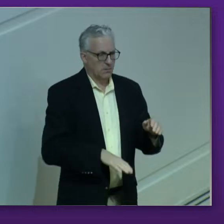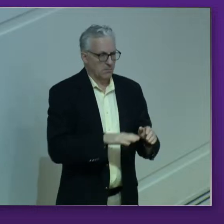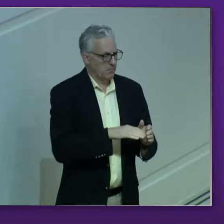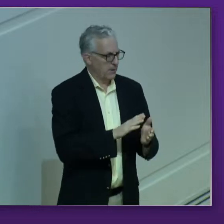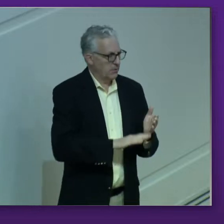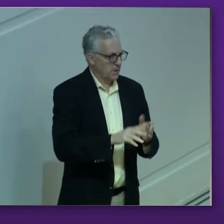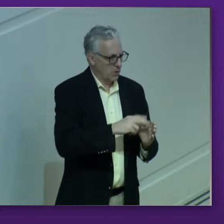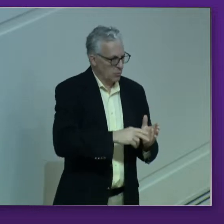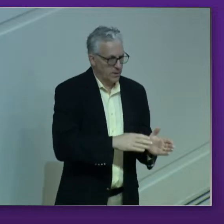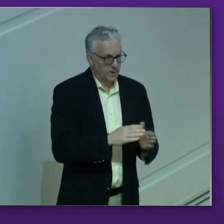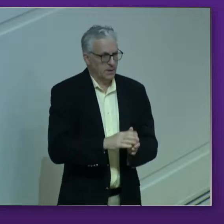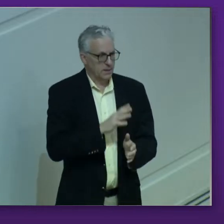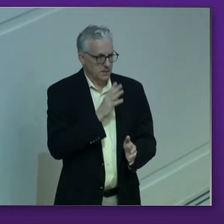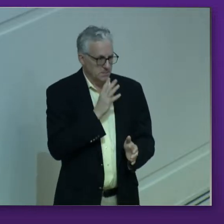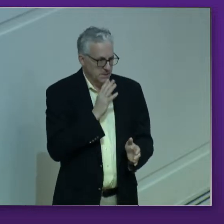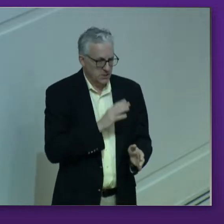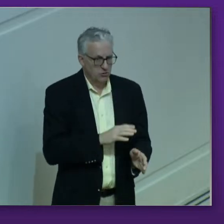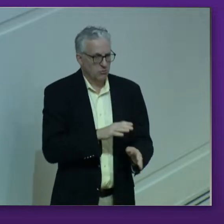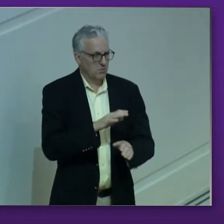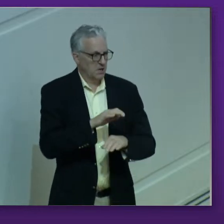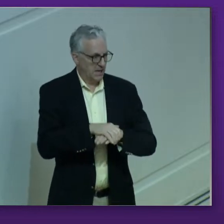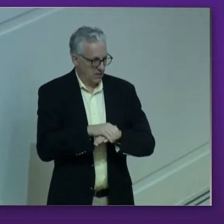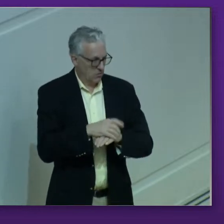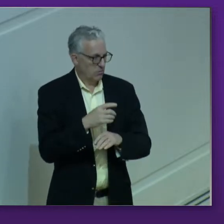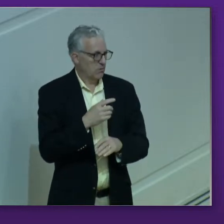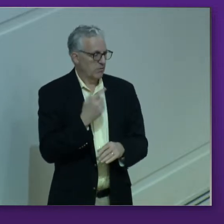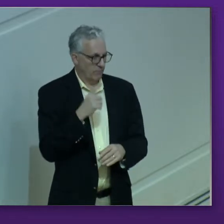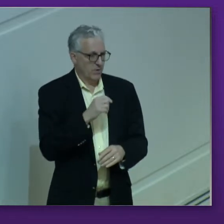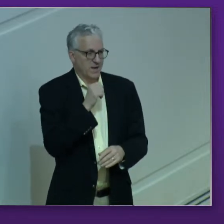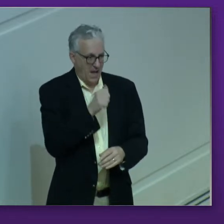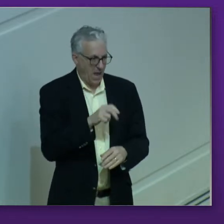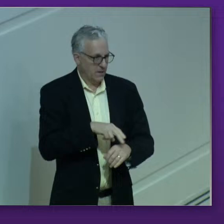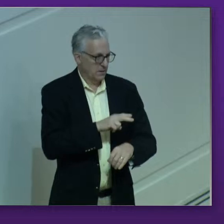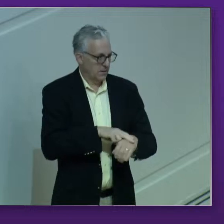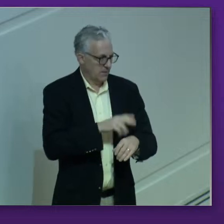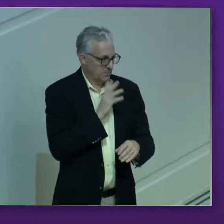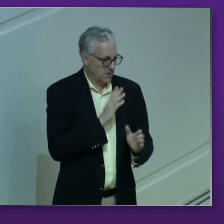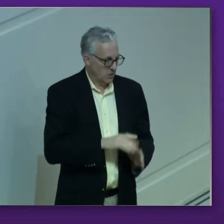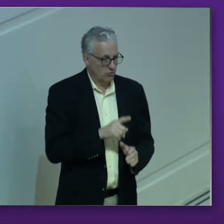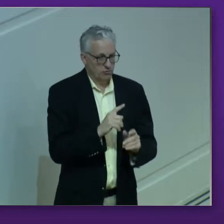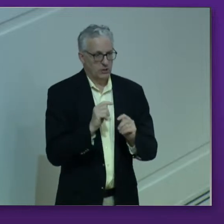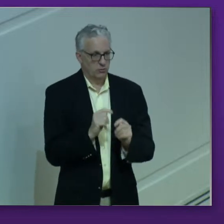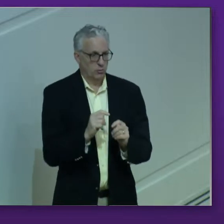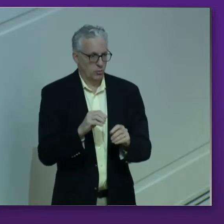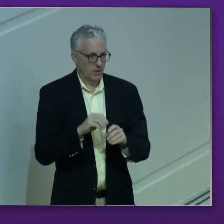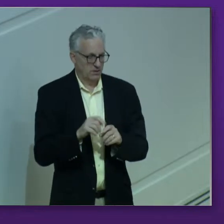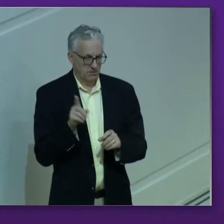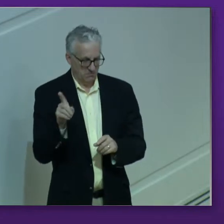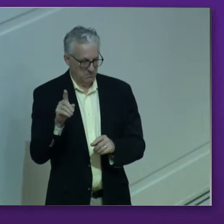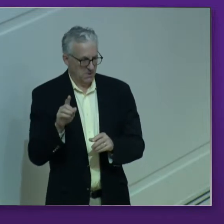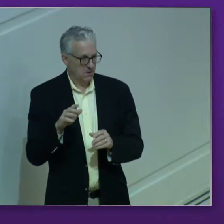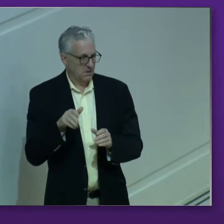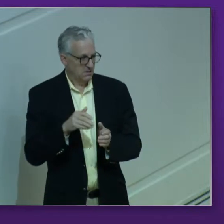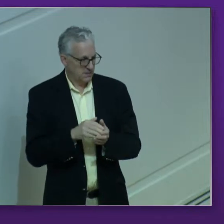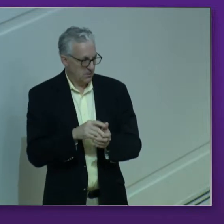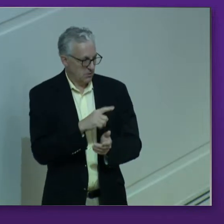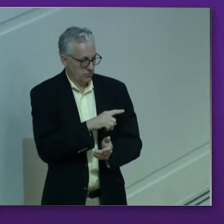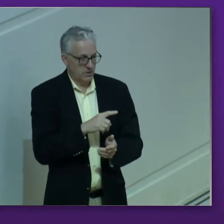COURSES INCLUDING BASIC COLLEGE READING SPEECH AND ENGLISH.